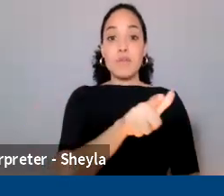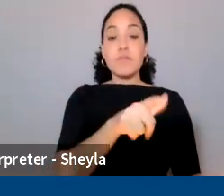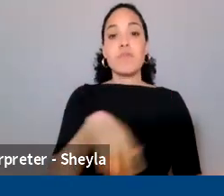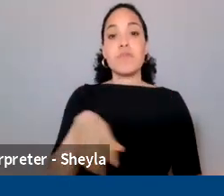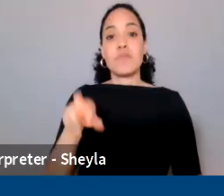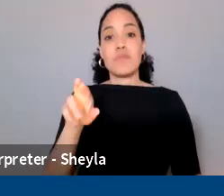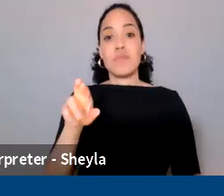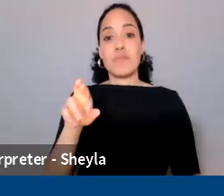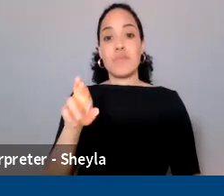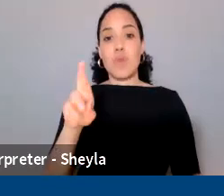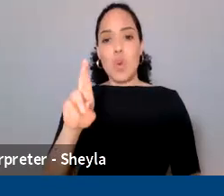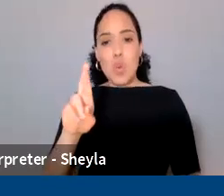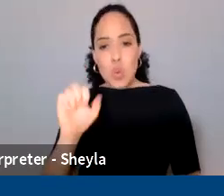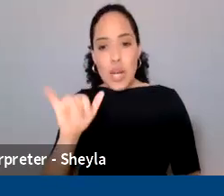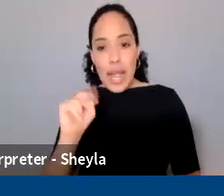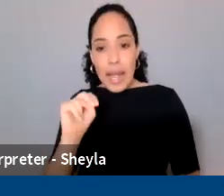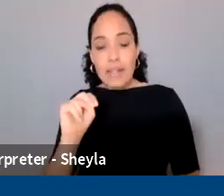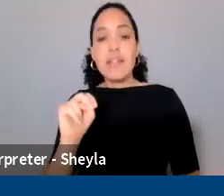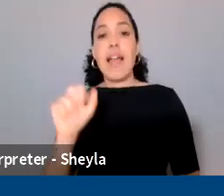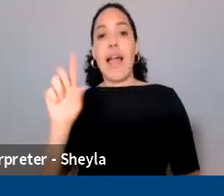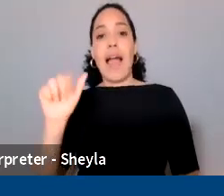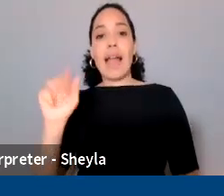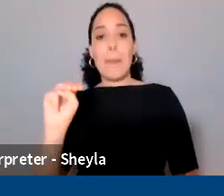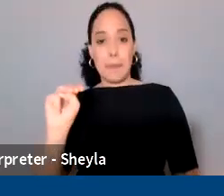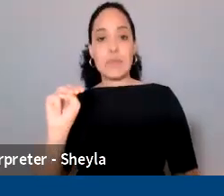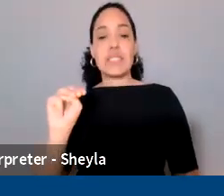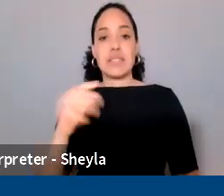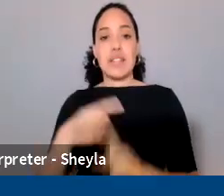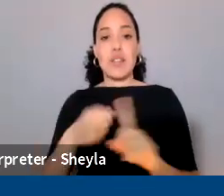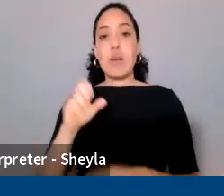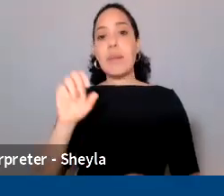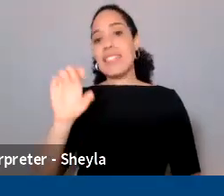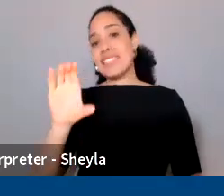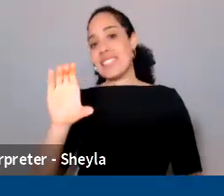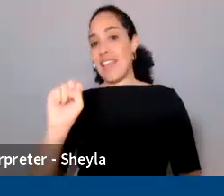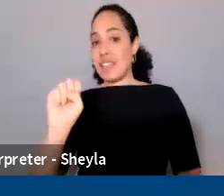thank you Doug for that wonderful um lead-in you covered many of my topics on people with